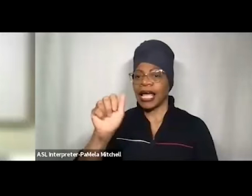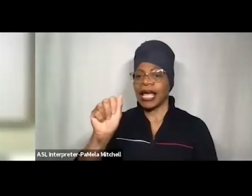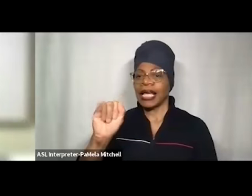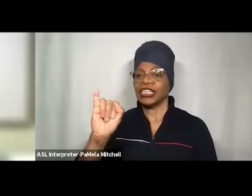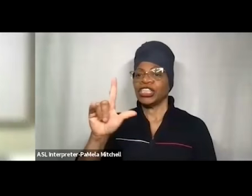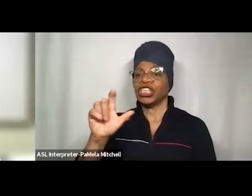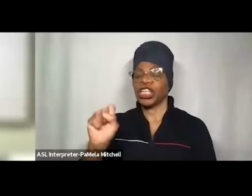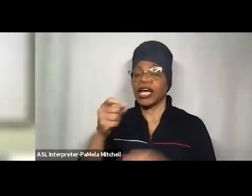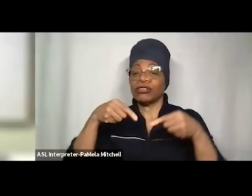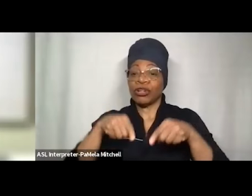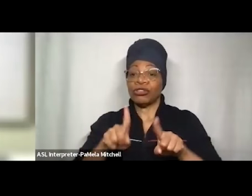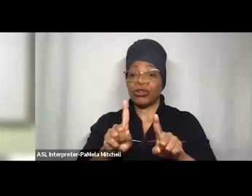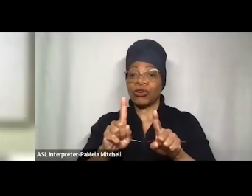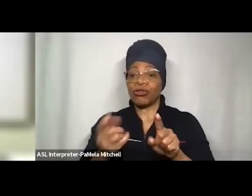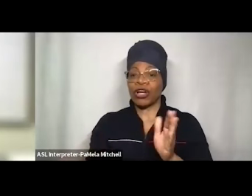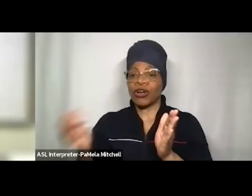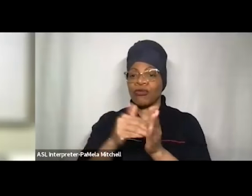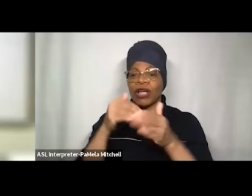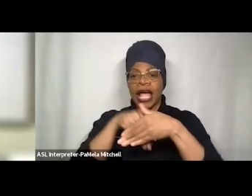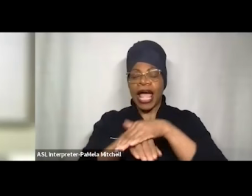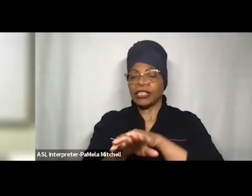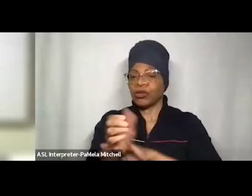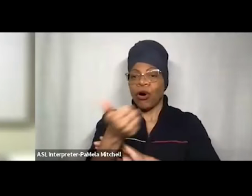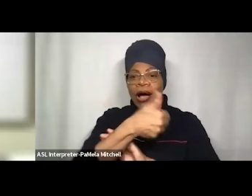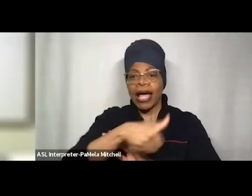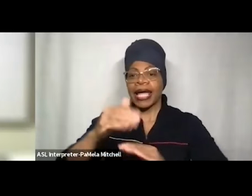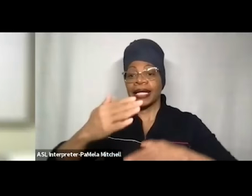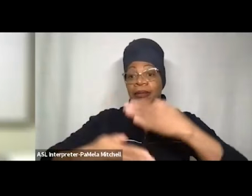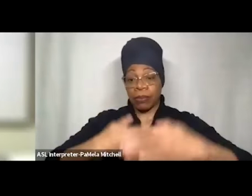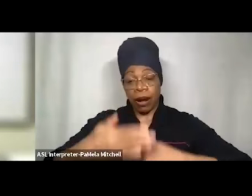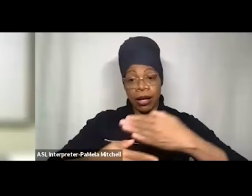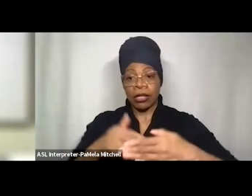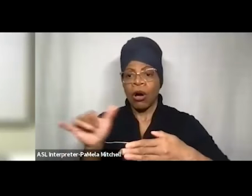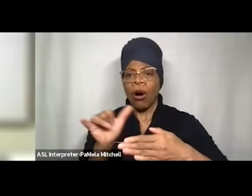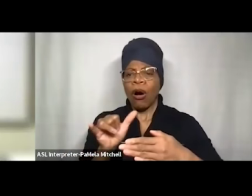or anywhere during the reentry process, we're also helping to identify the prevalence